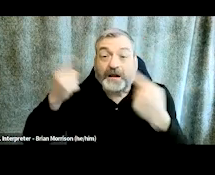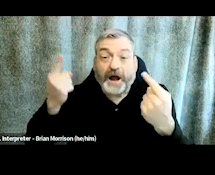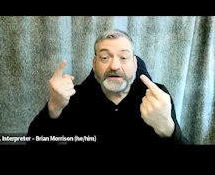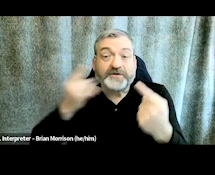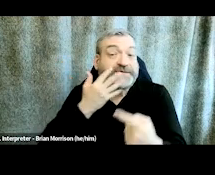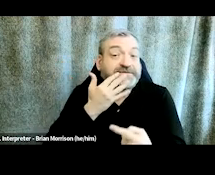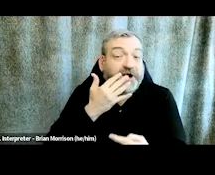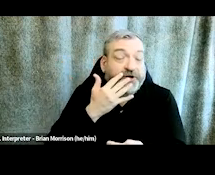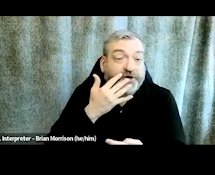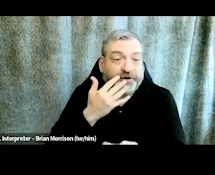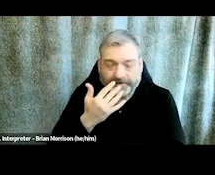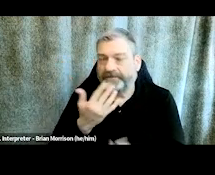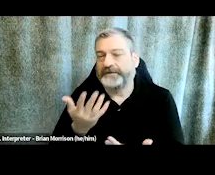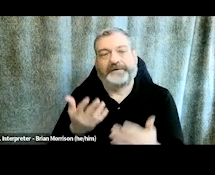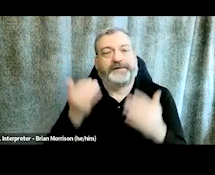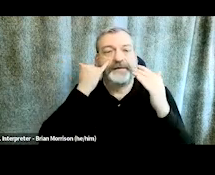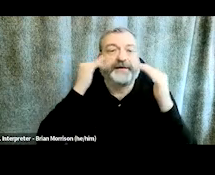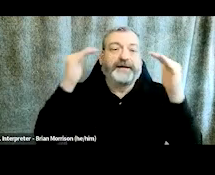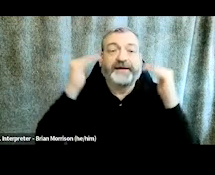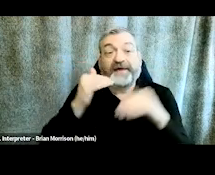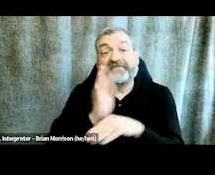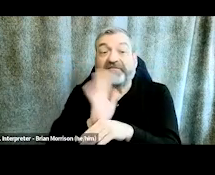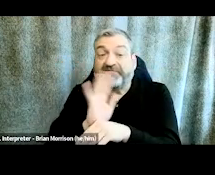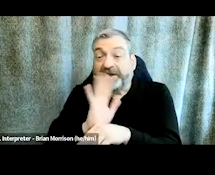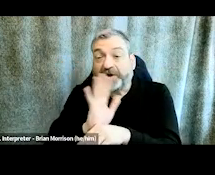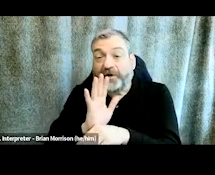If there's any videos or links to videos, you want to make sure that that content